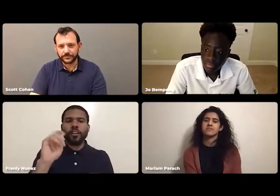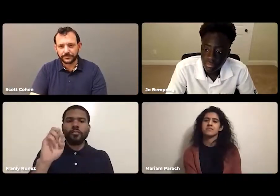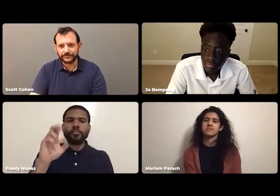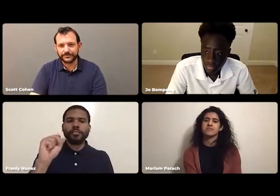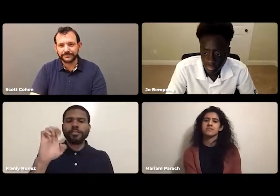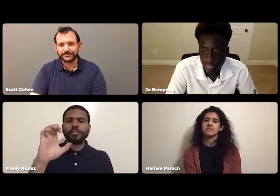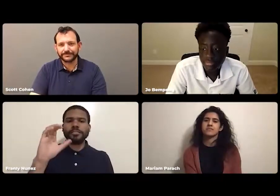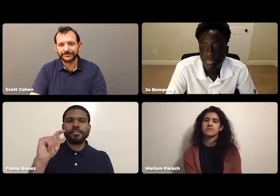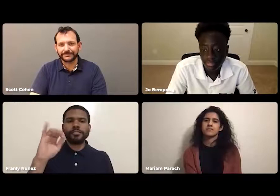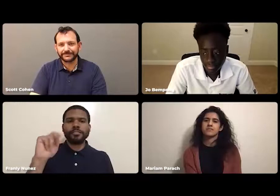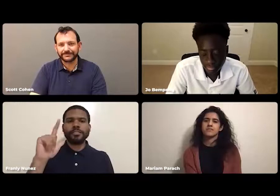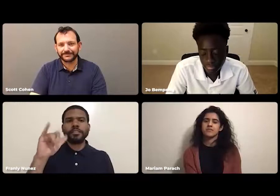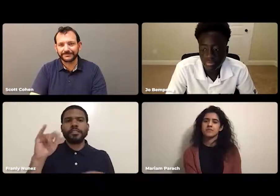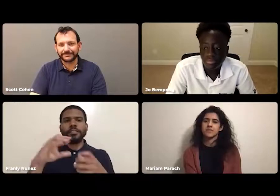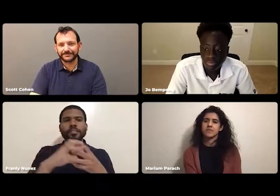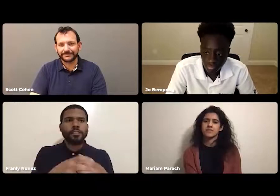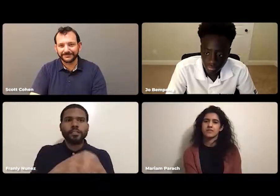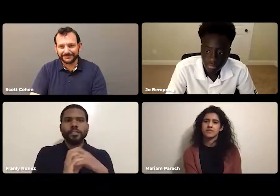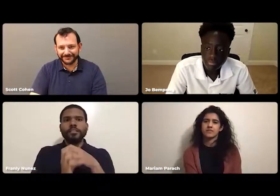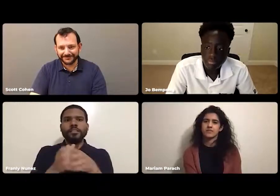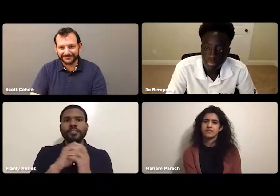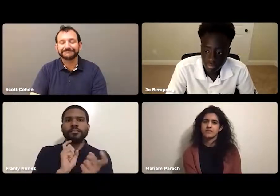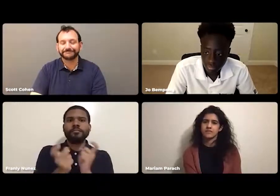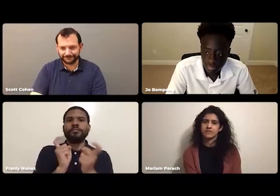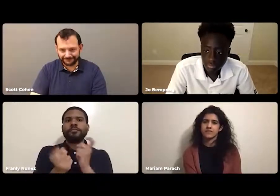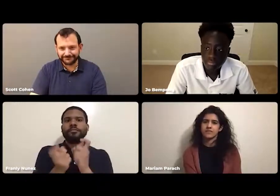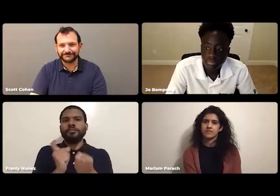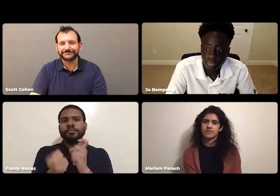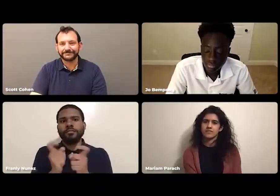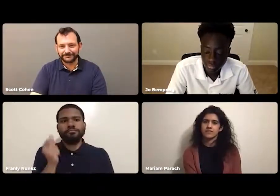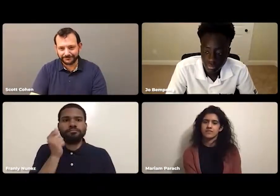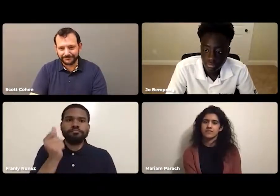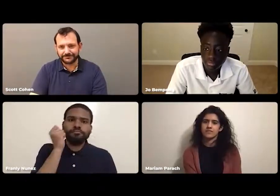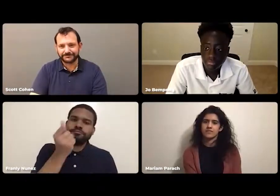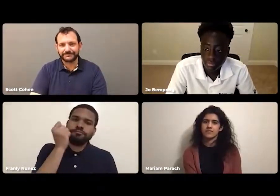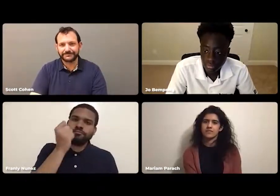being a male, and deafness.